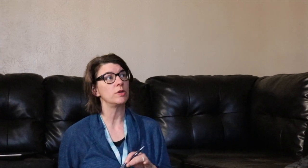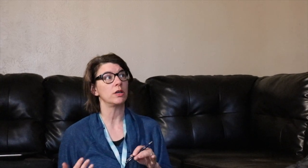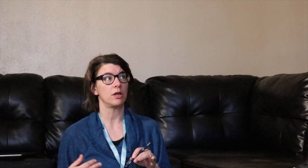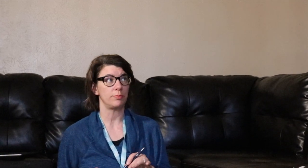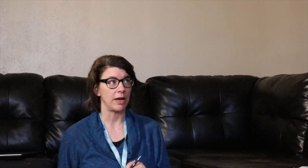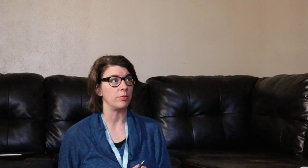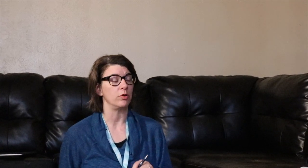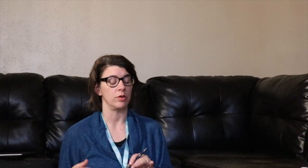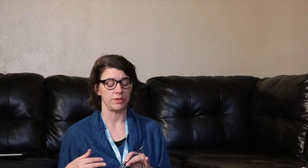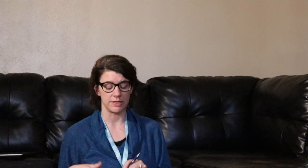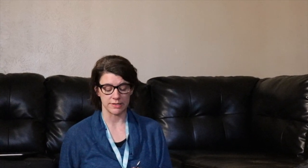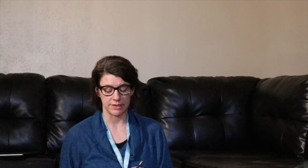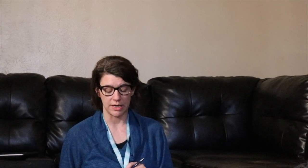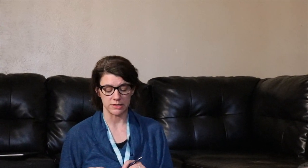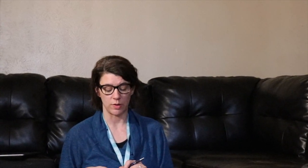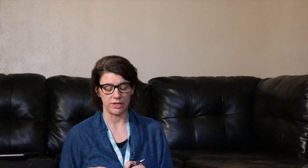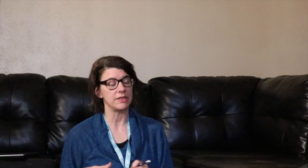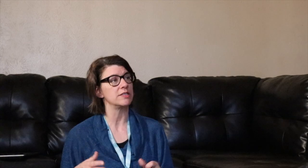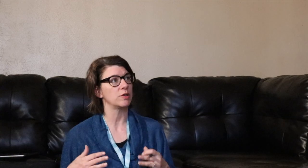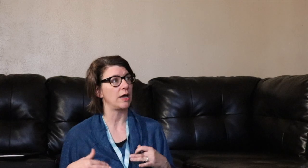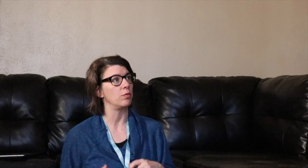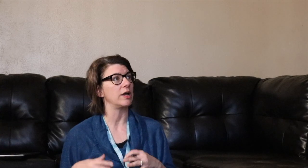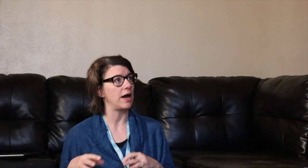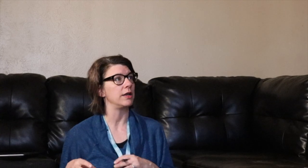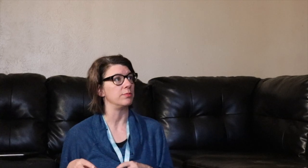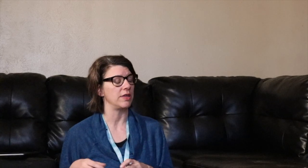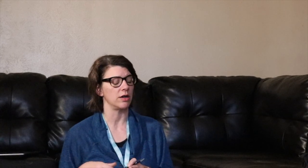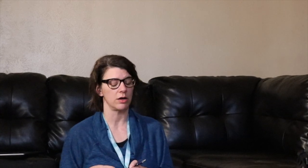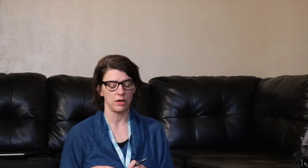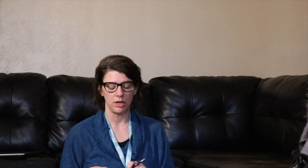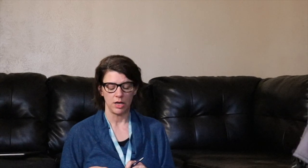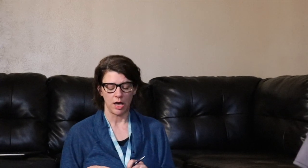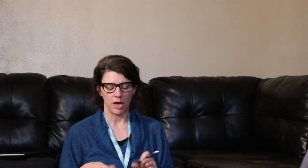He's doing a lot of babble and things things like that, so I think that's kinda what got him there.